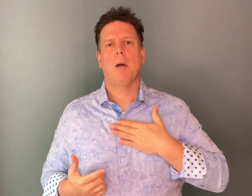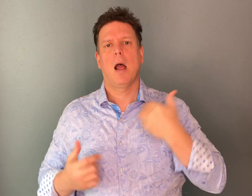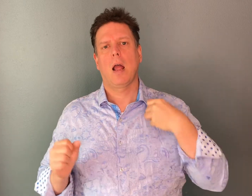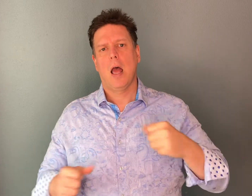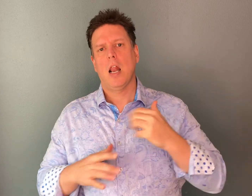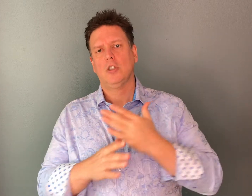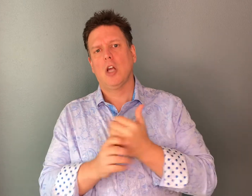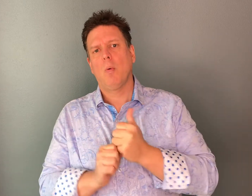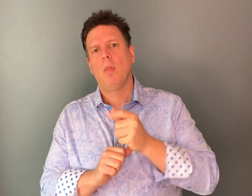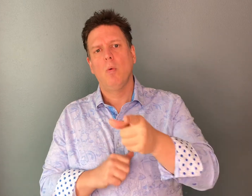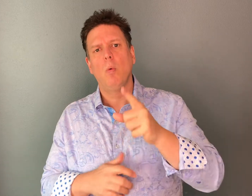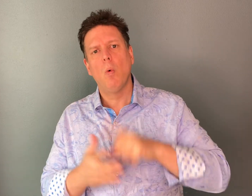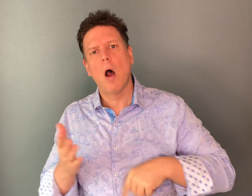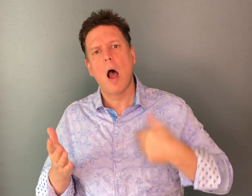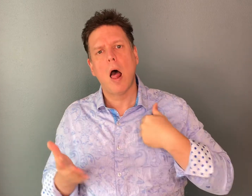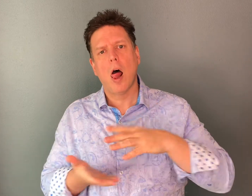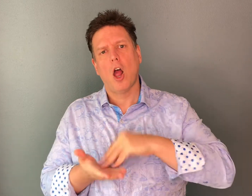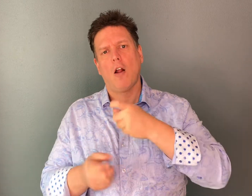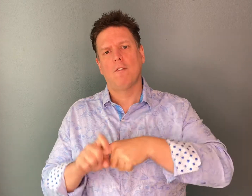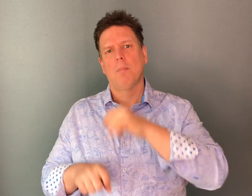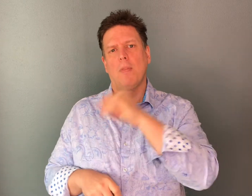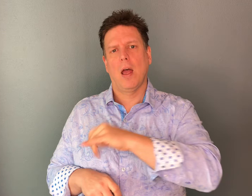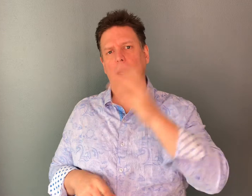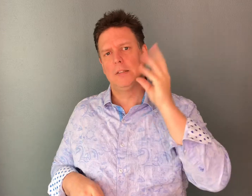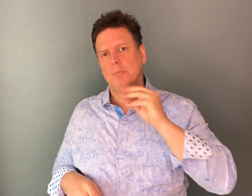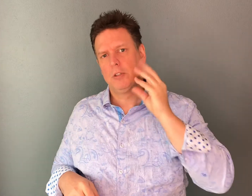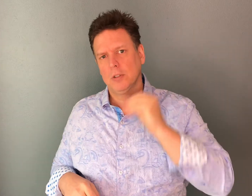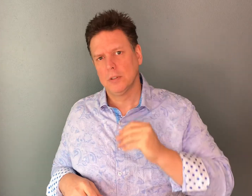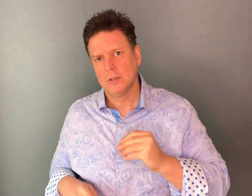positive way and I'm happy I can share what I've learned from that experience.